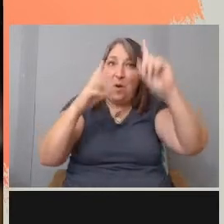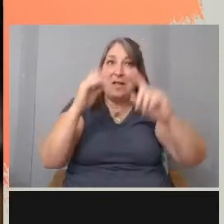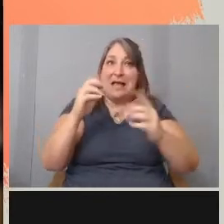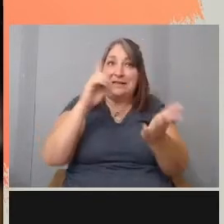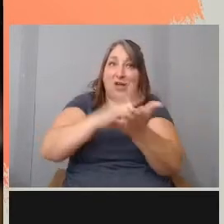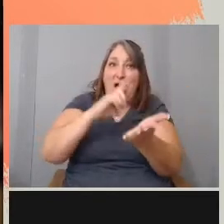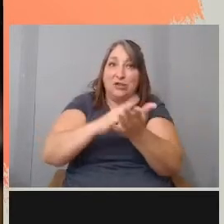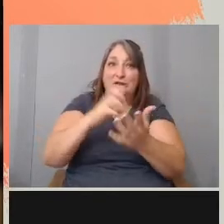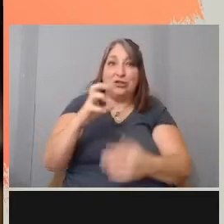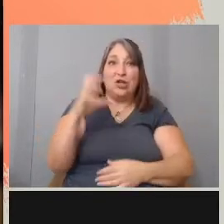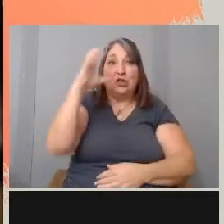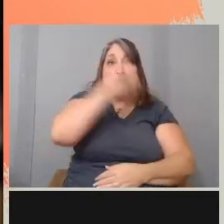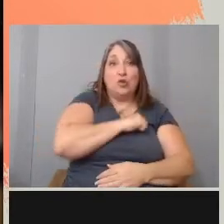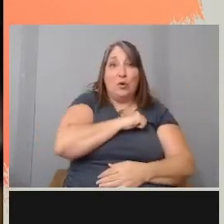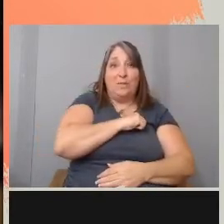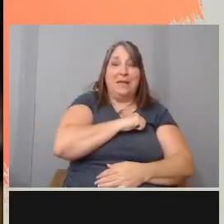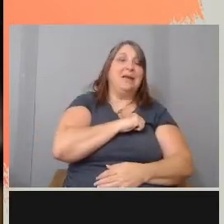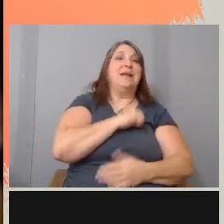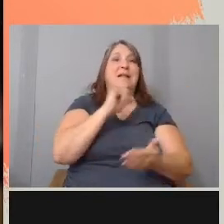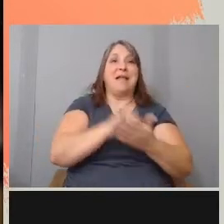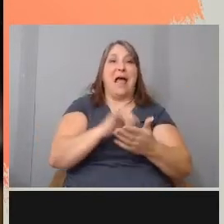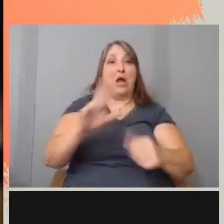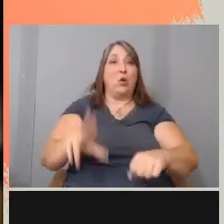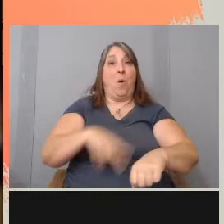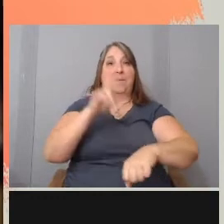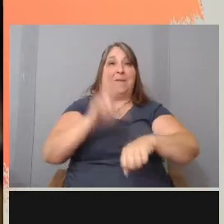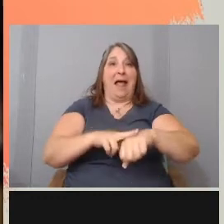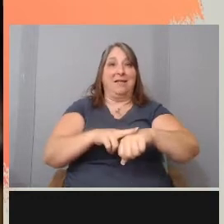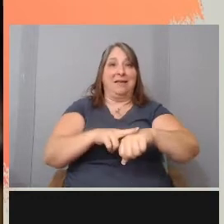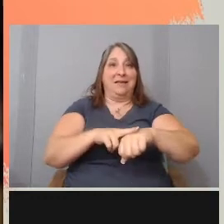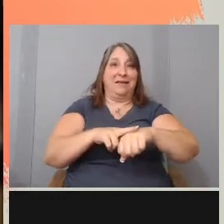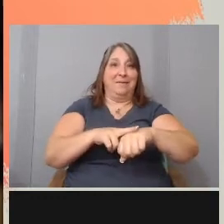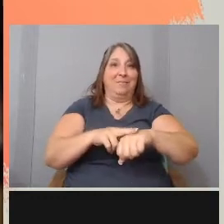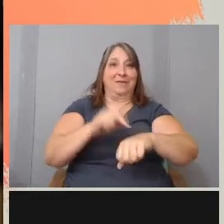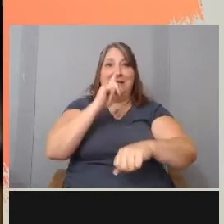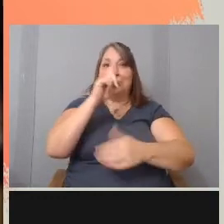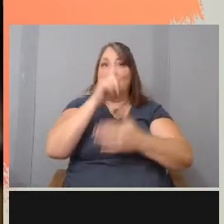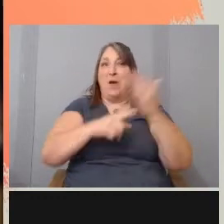normality is what any parent would want for their child.